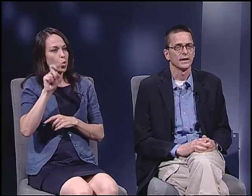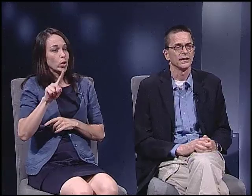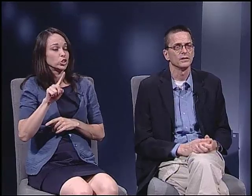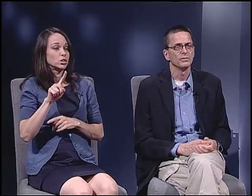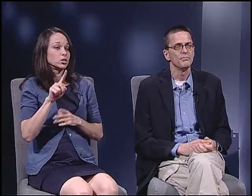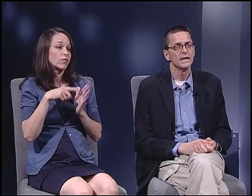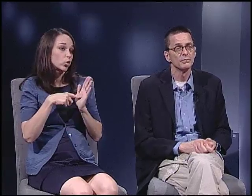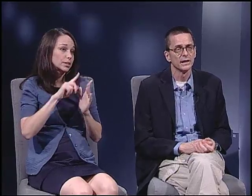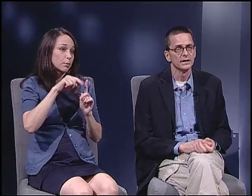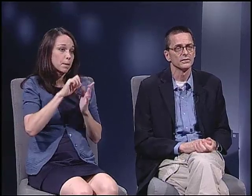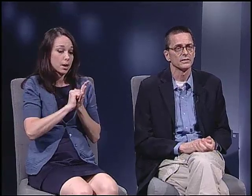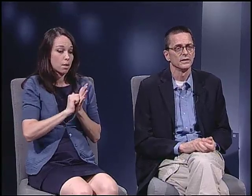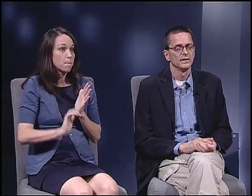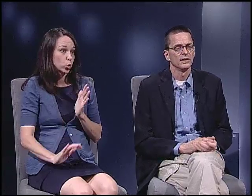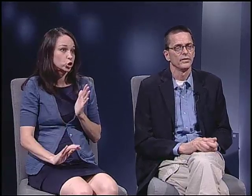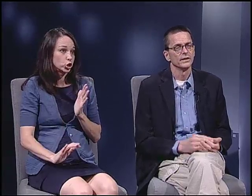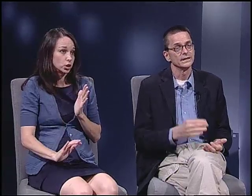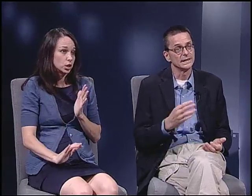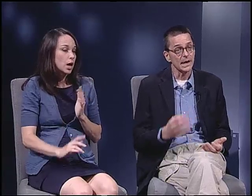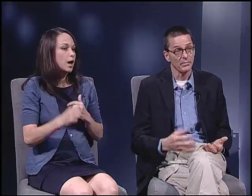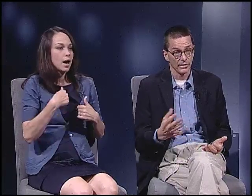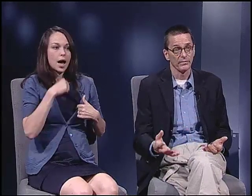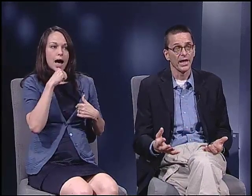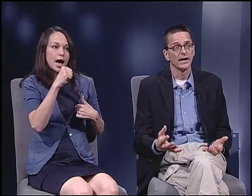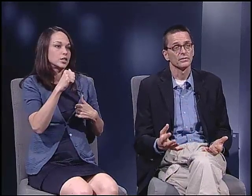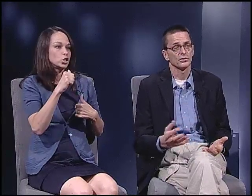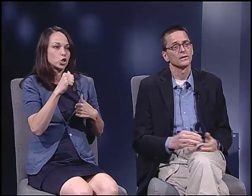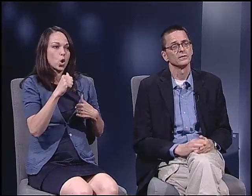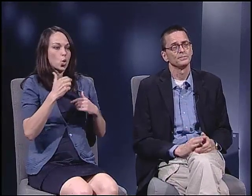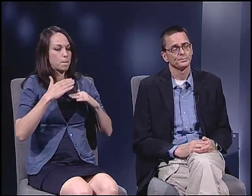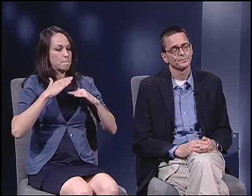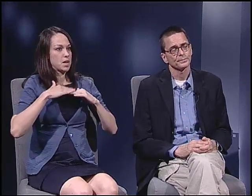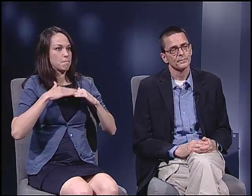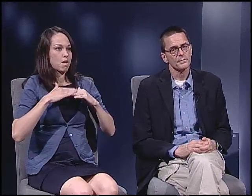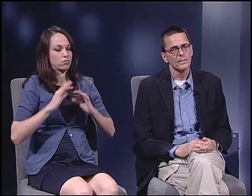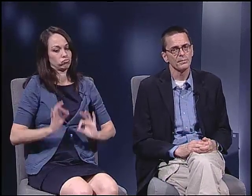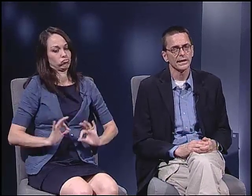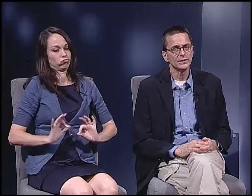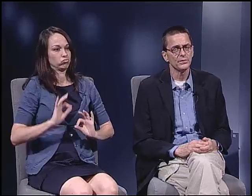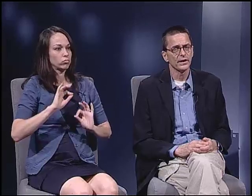I don't minimize the depth of that struggle but I do think